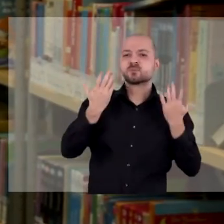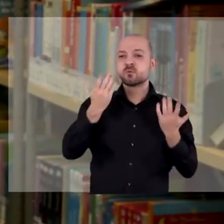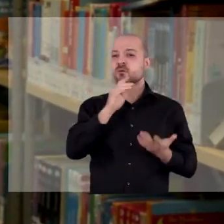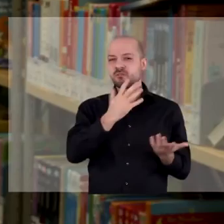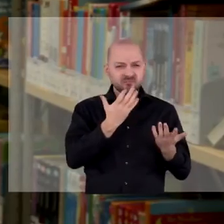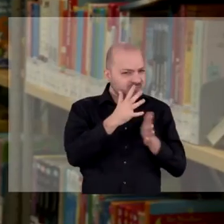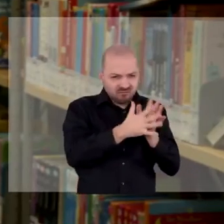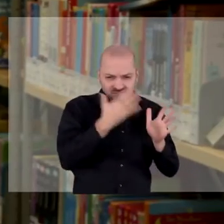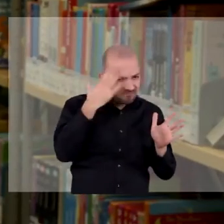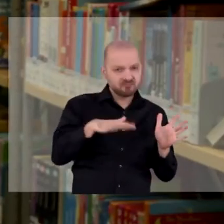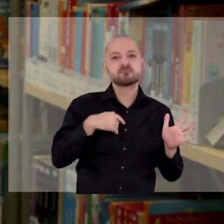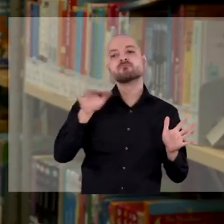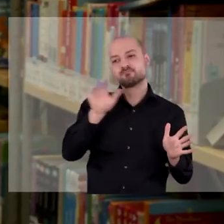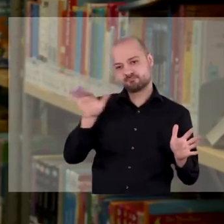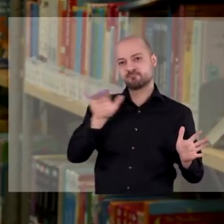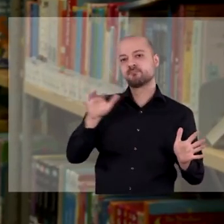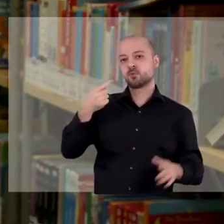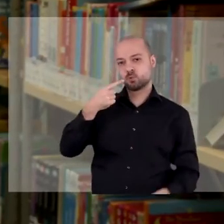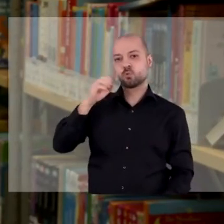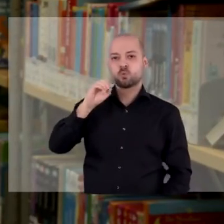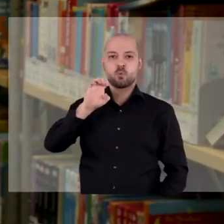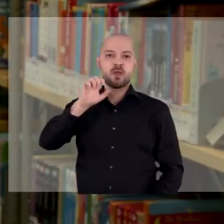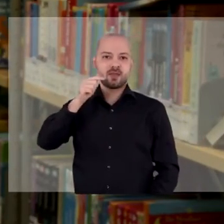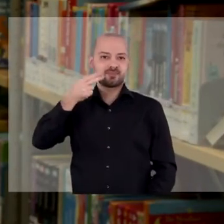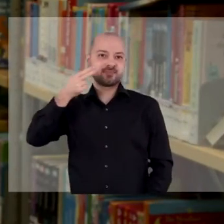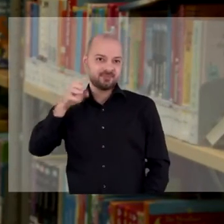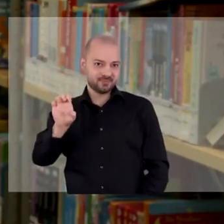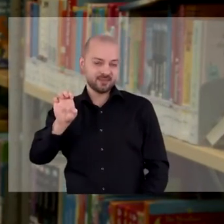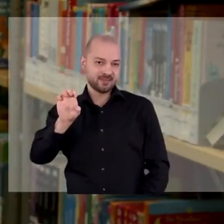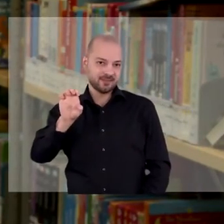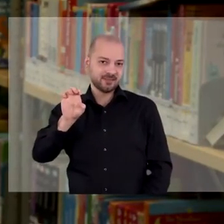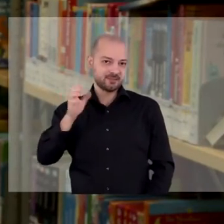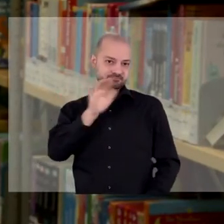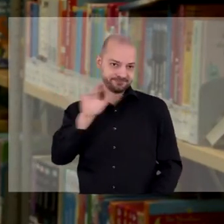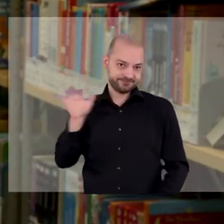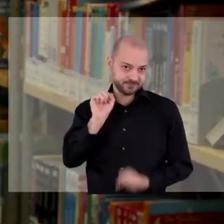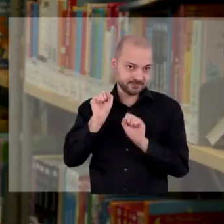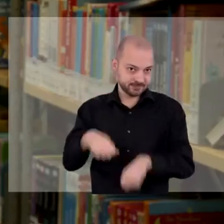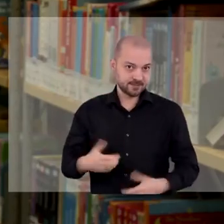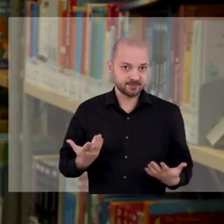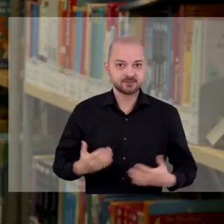If you don’t know the sign language for Goethe, you use the finger alphabet G-O-E-T-H-E.